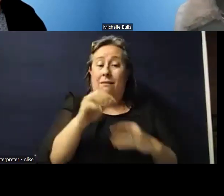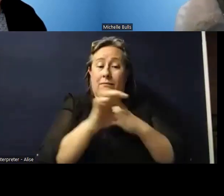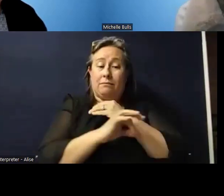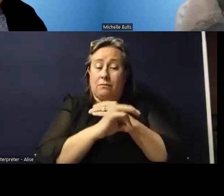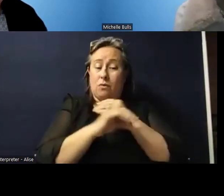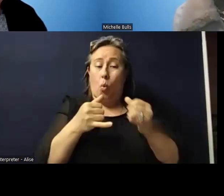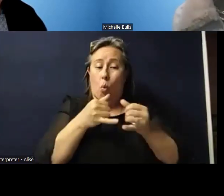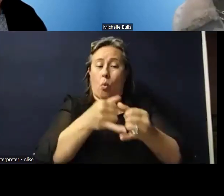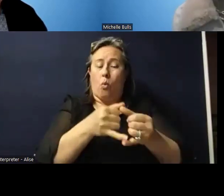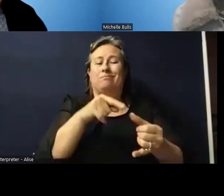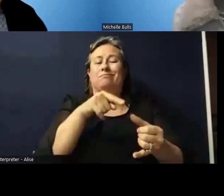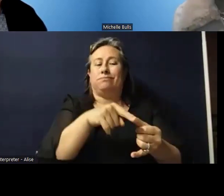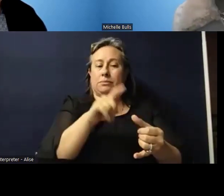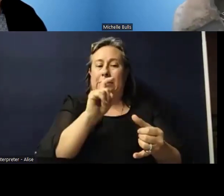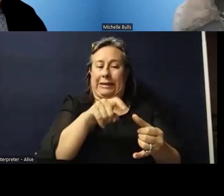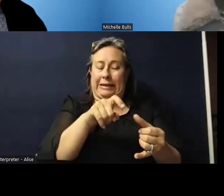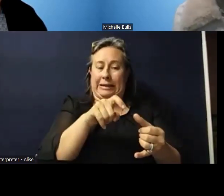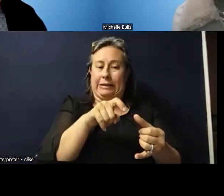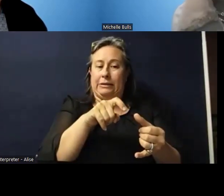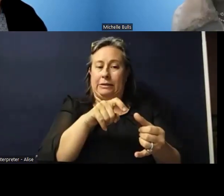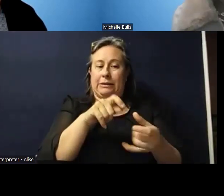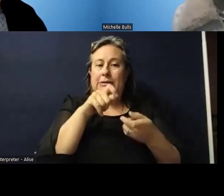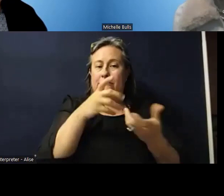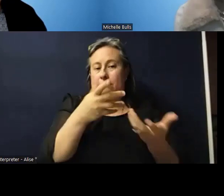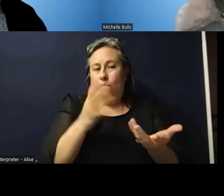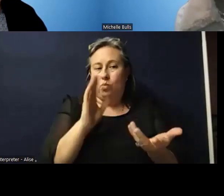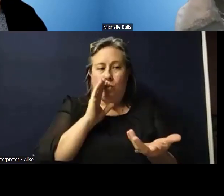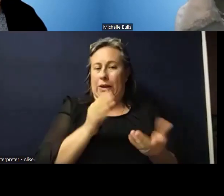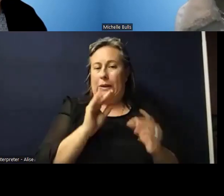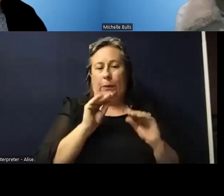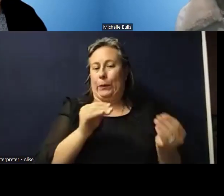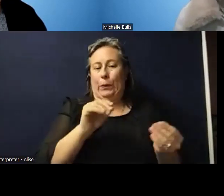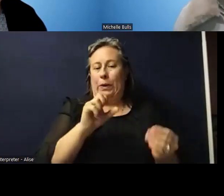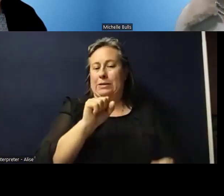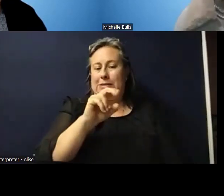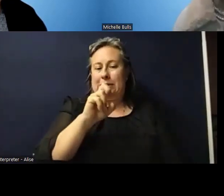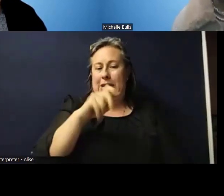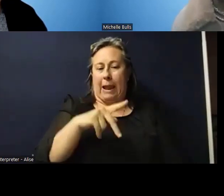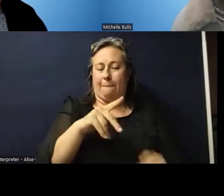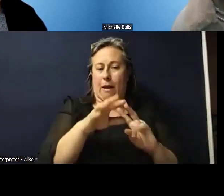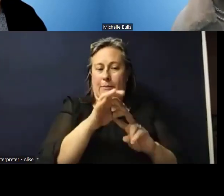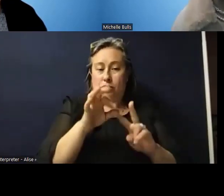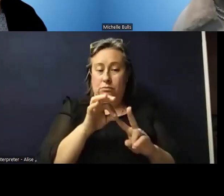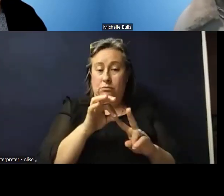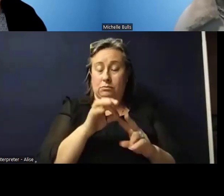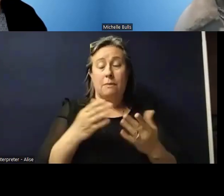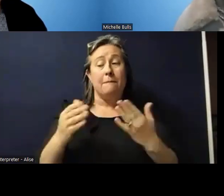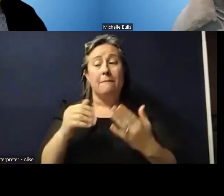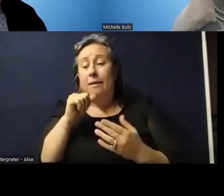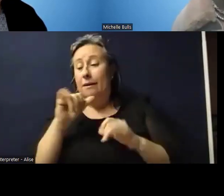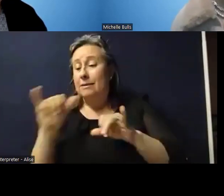she's going to need ... There will be no SNAP option, which might not be the same for another IC,